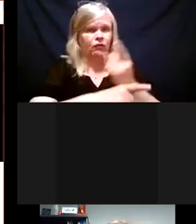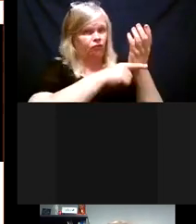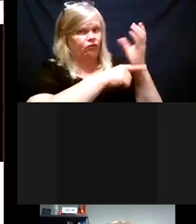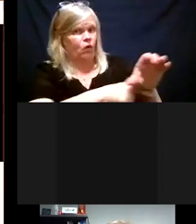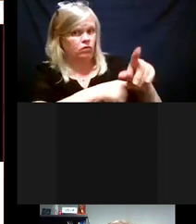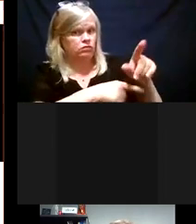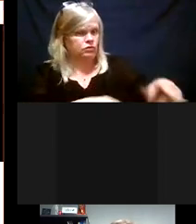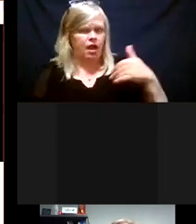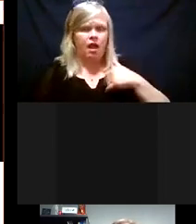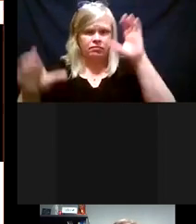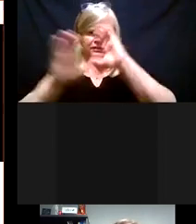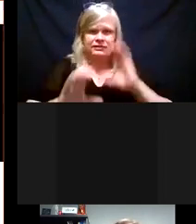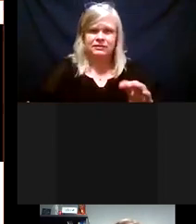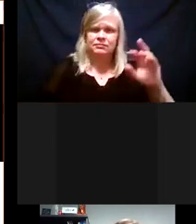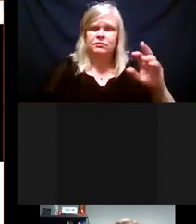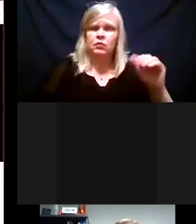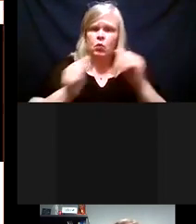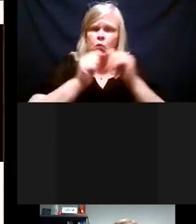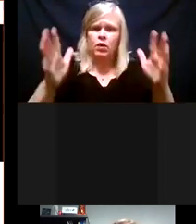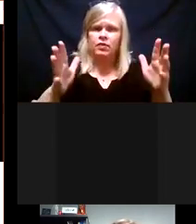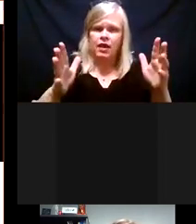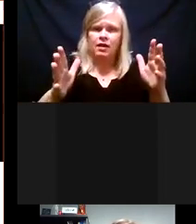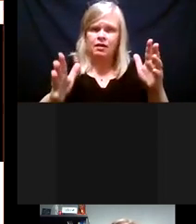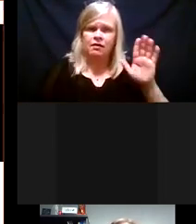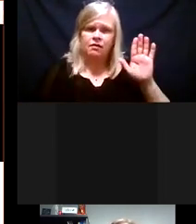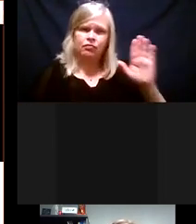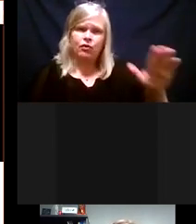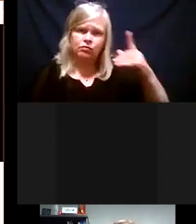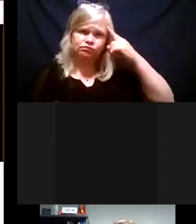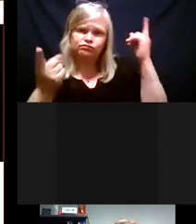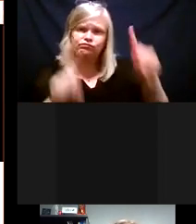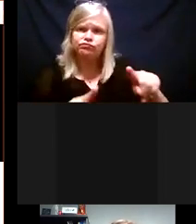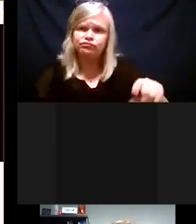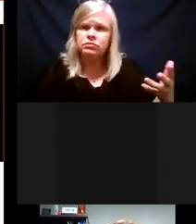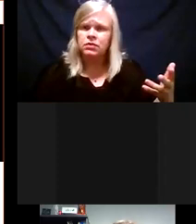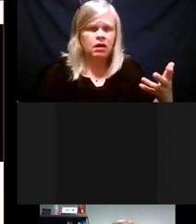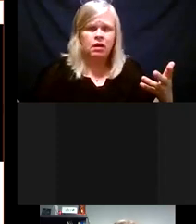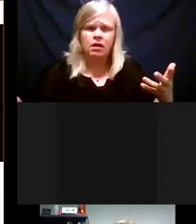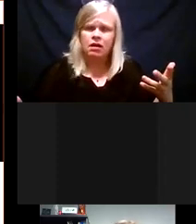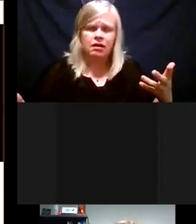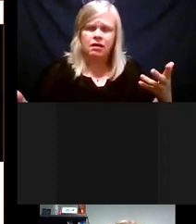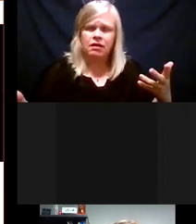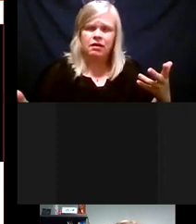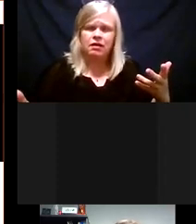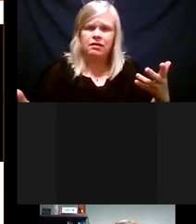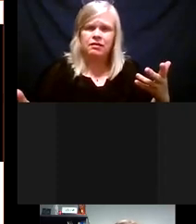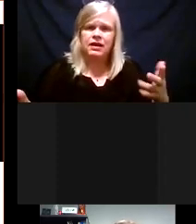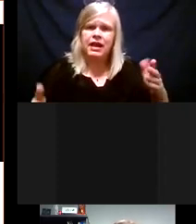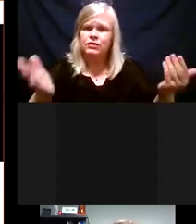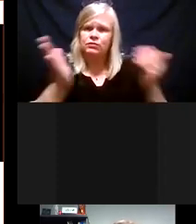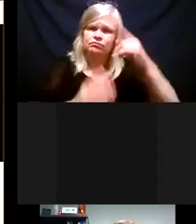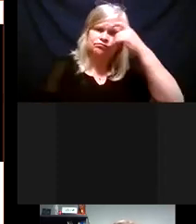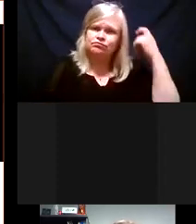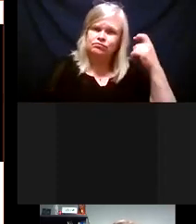WITHOUT THEIR CONSENT. IT'S RETRAUMATIZING AND IT'S